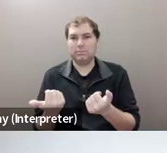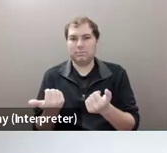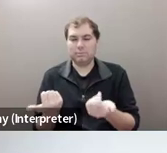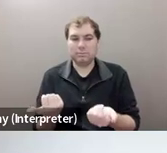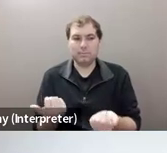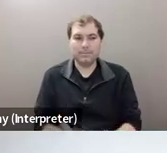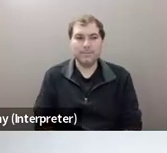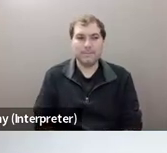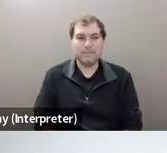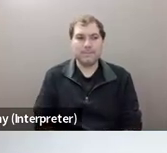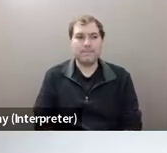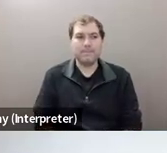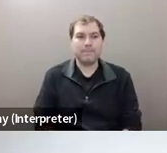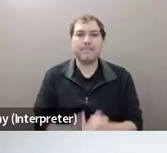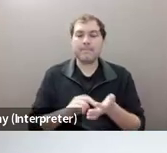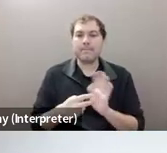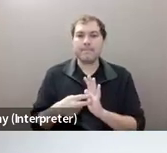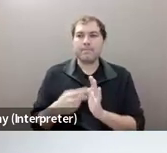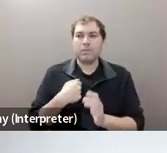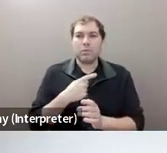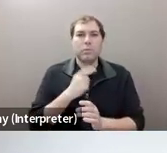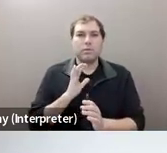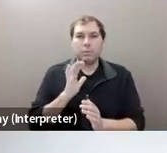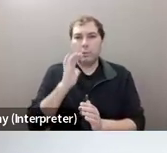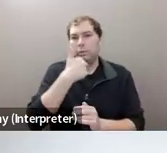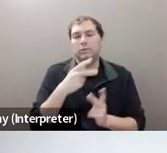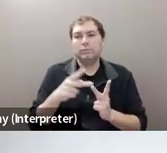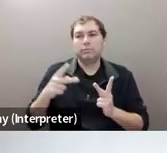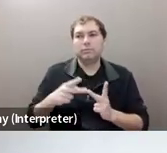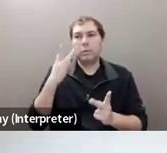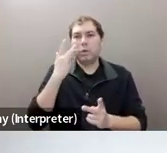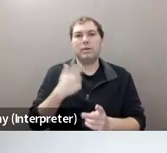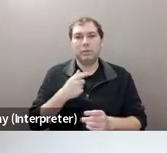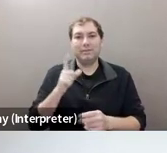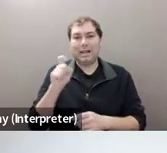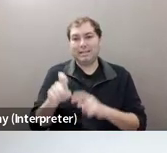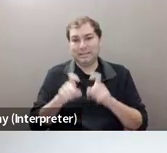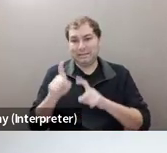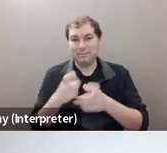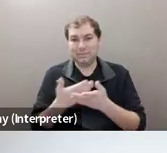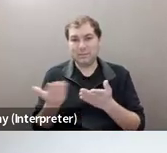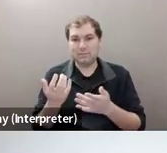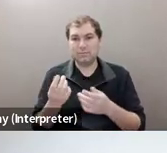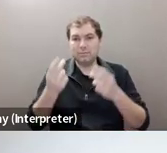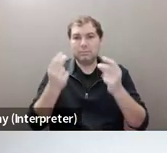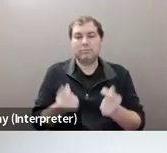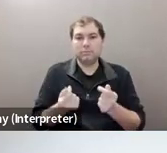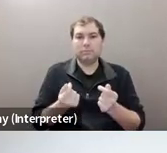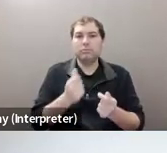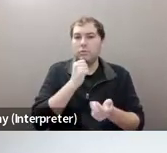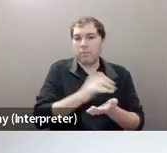Tyler Wilcox: And what it does is we're in a weird position because we're asking for stuff the minute you become in polite the minute you become